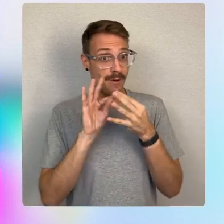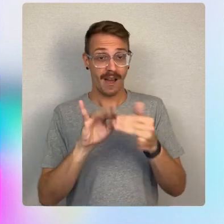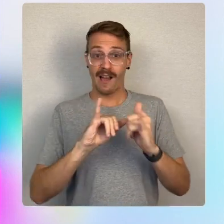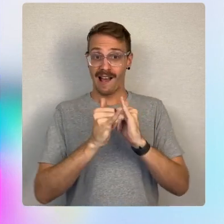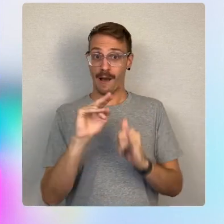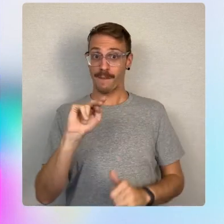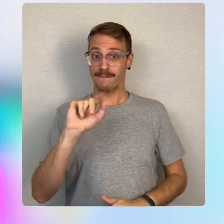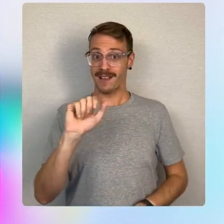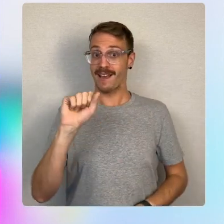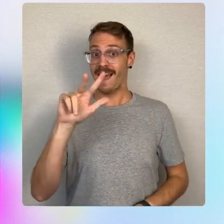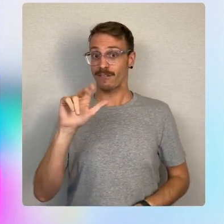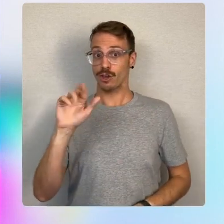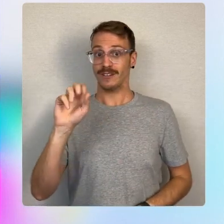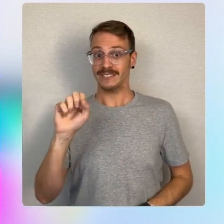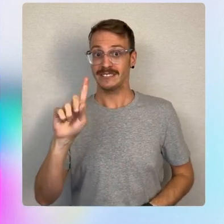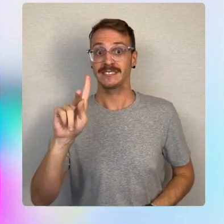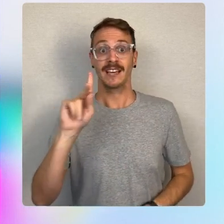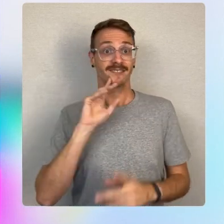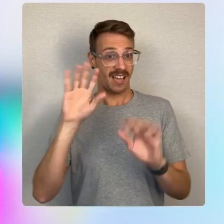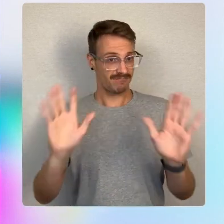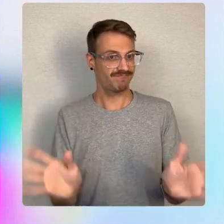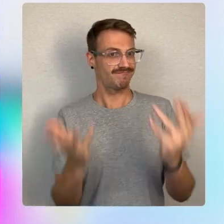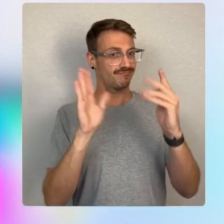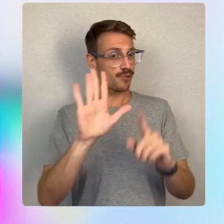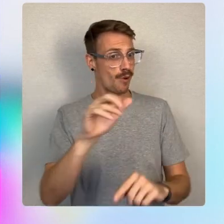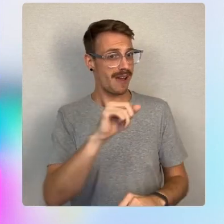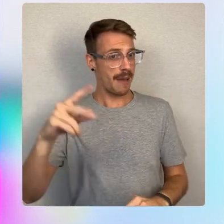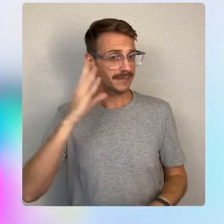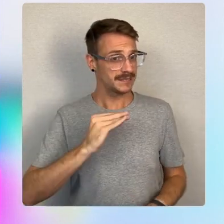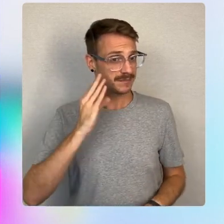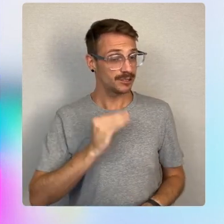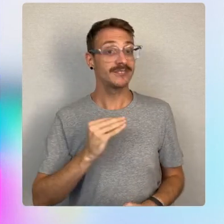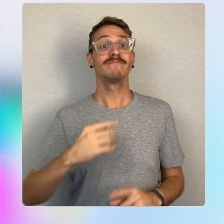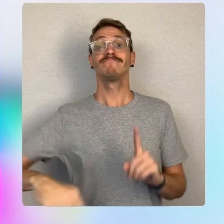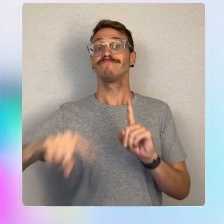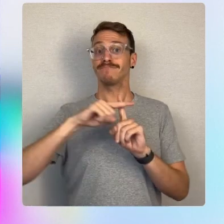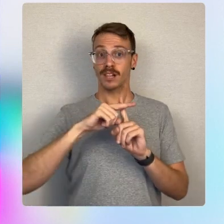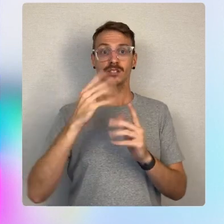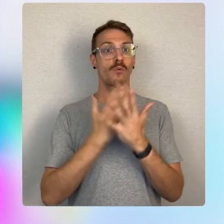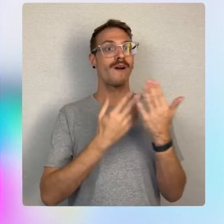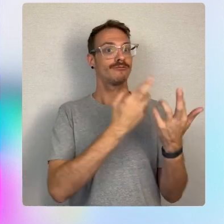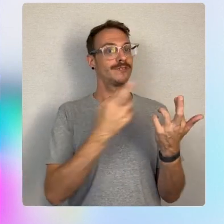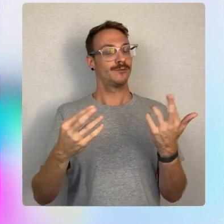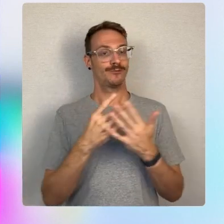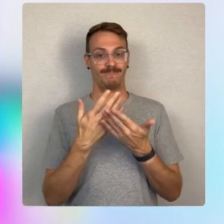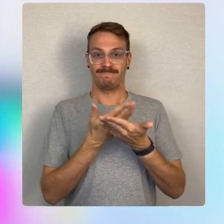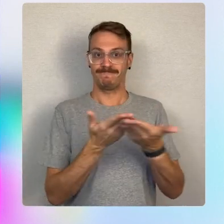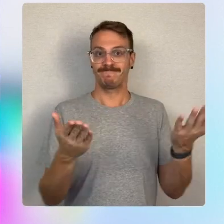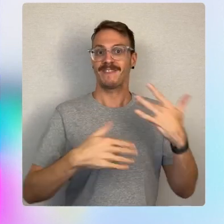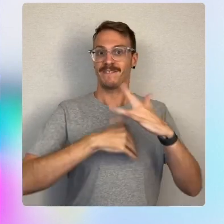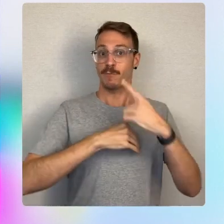about how the Meta Avatar SDK can enhance your app experience, as well as what resources are available to you,